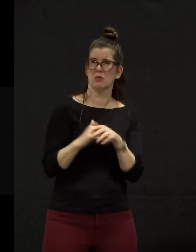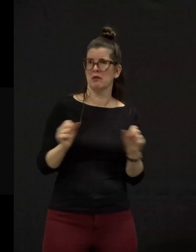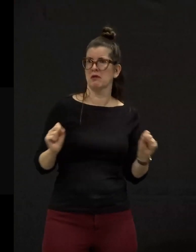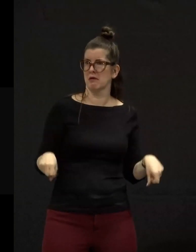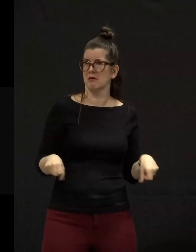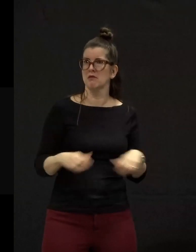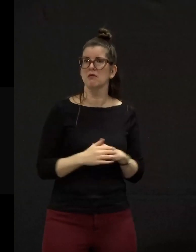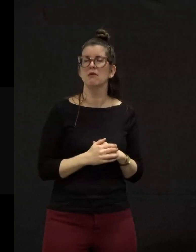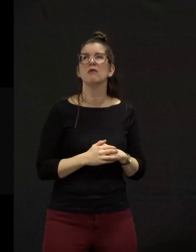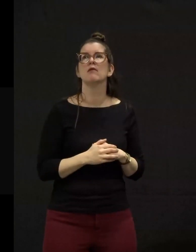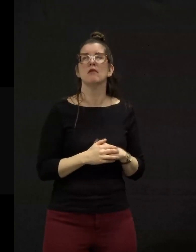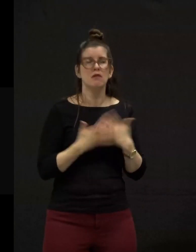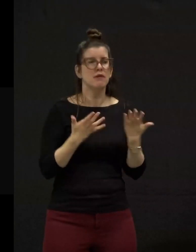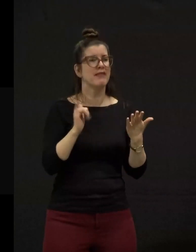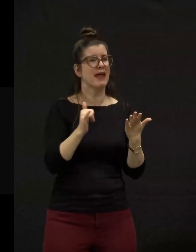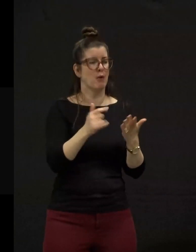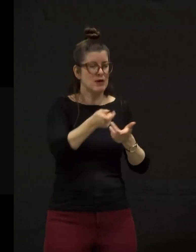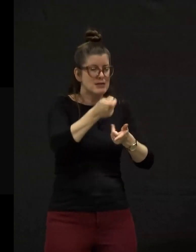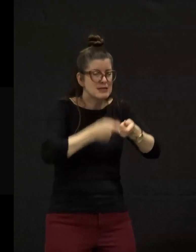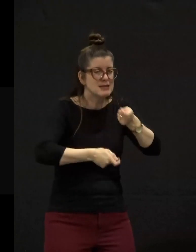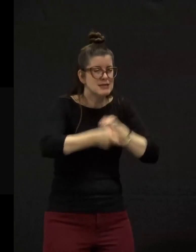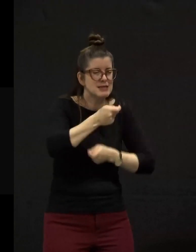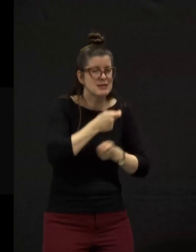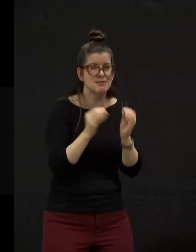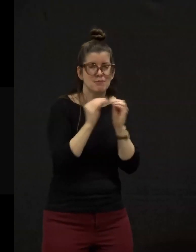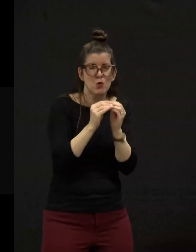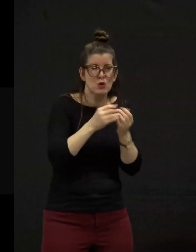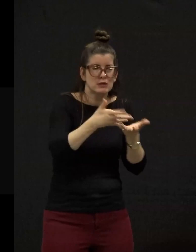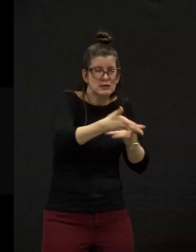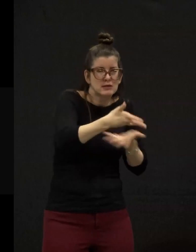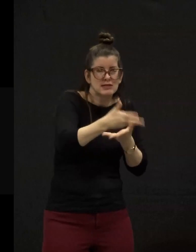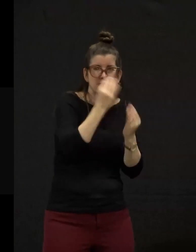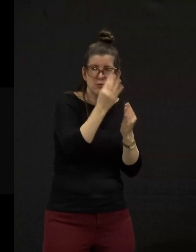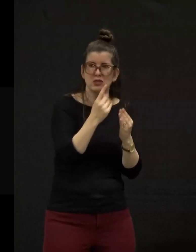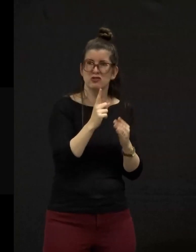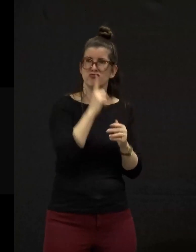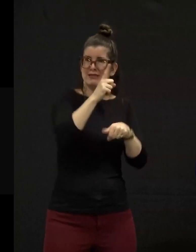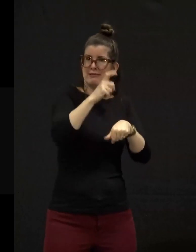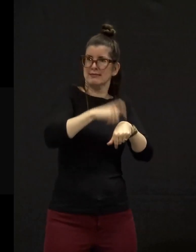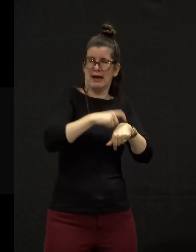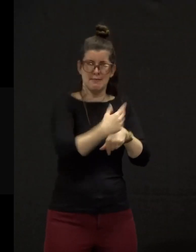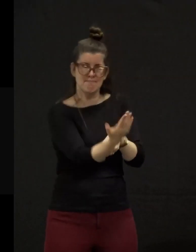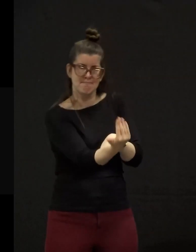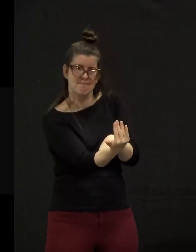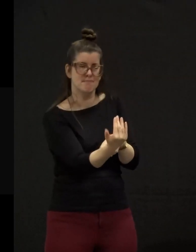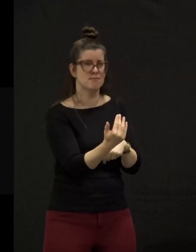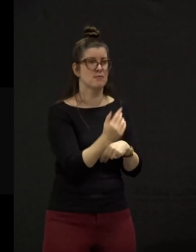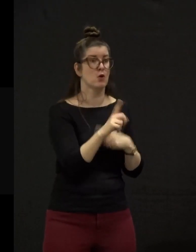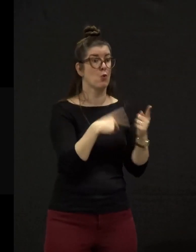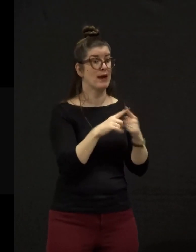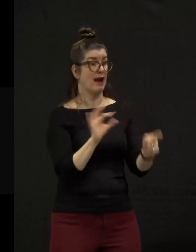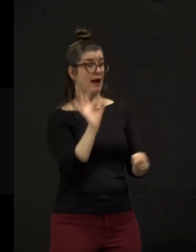And this gets us a little bit of interactive information sort of in real-time. What comes to the child's mind first?